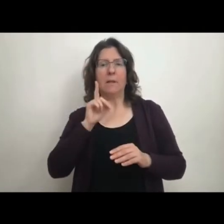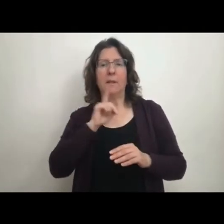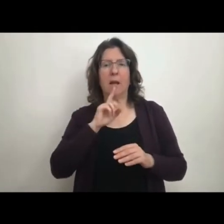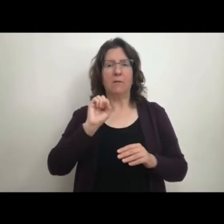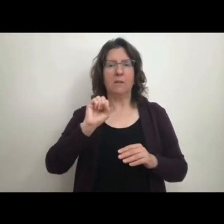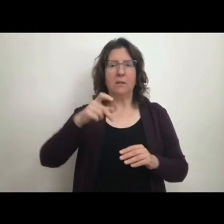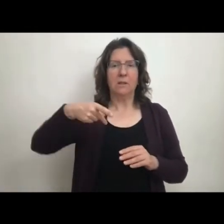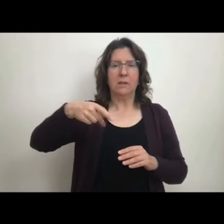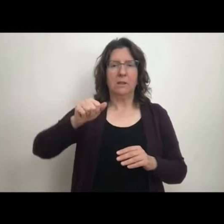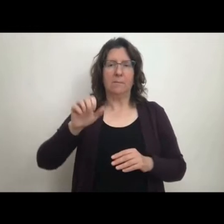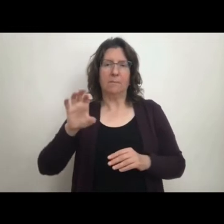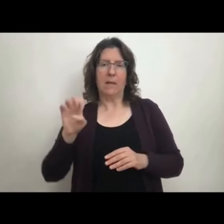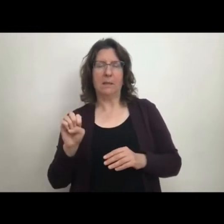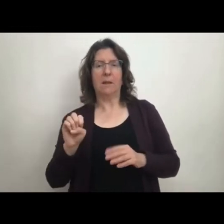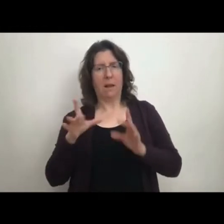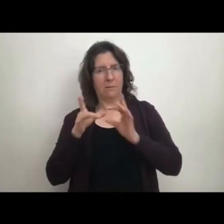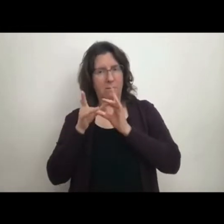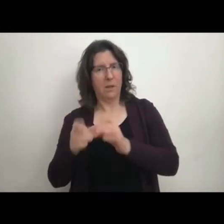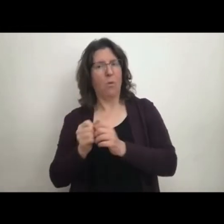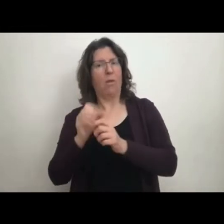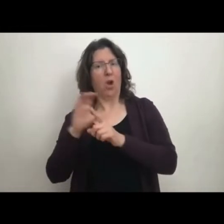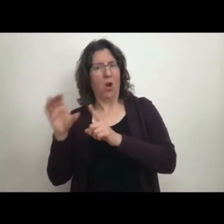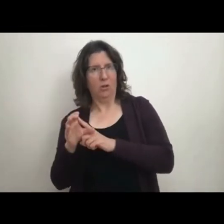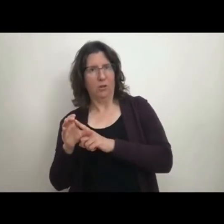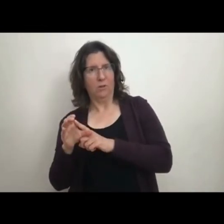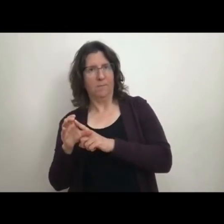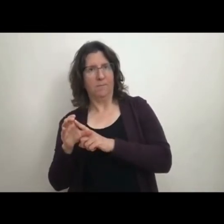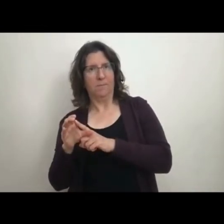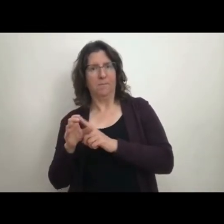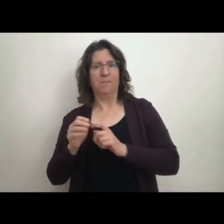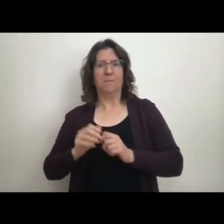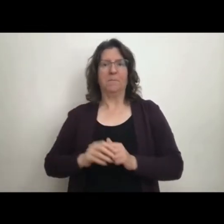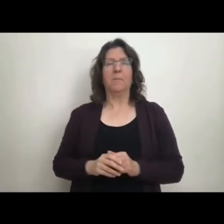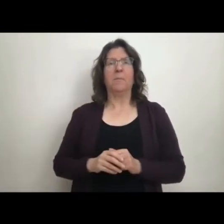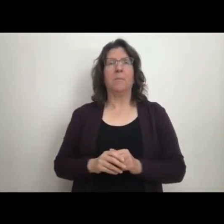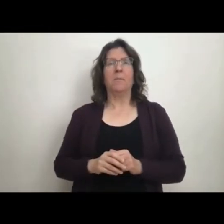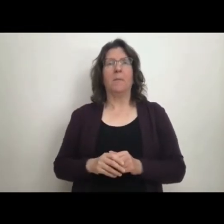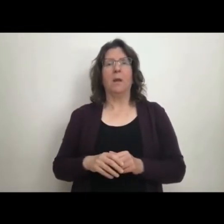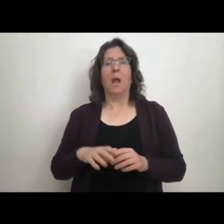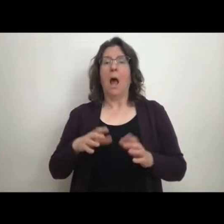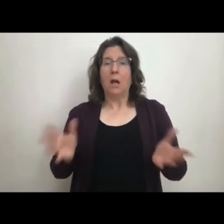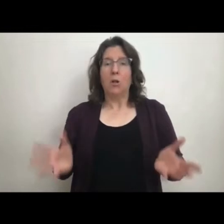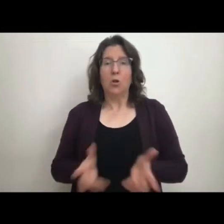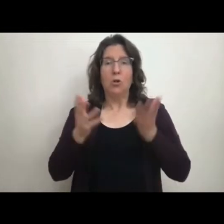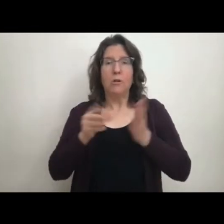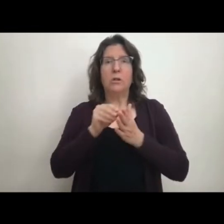and added the additional concept of 'deaf space' into our culture.